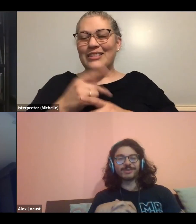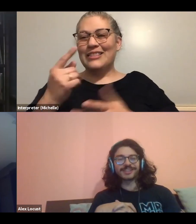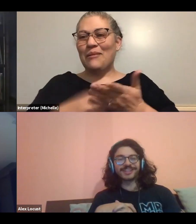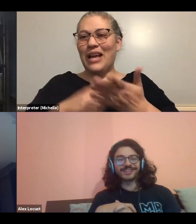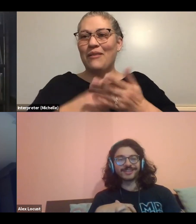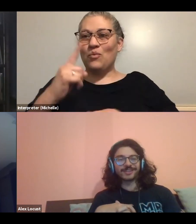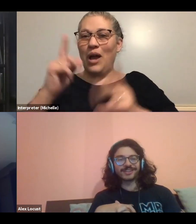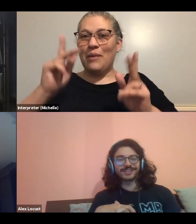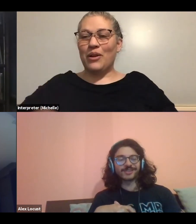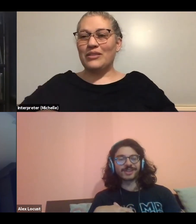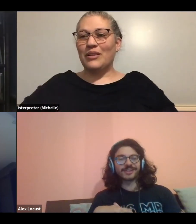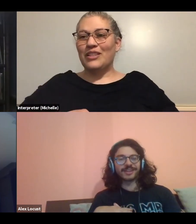Emily Beitiks: Somebody is unmuted.